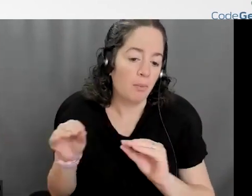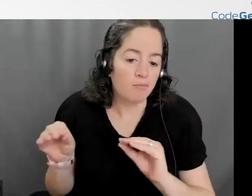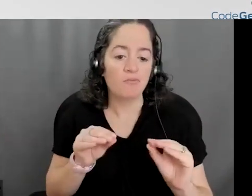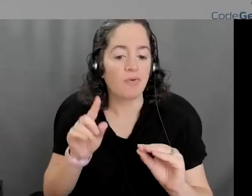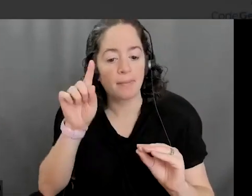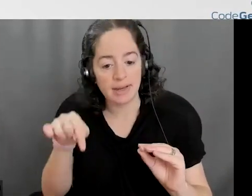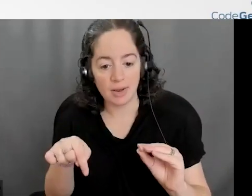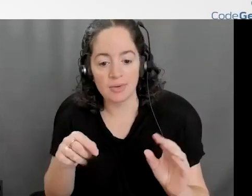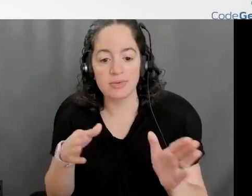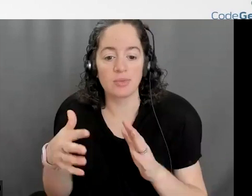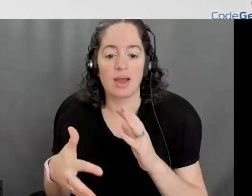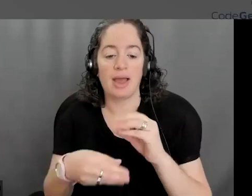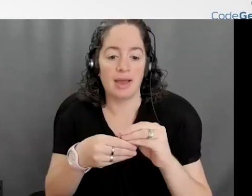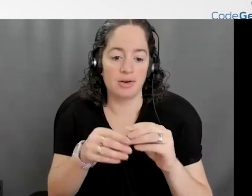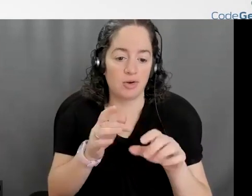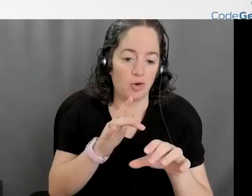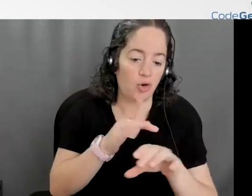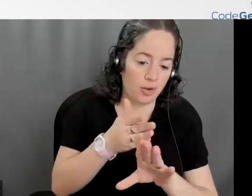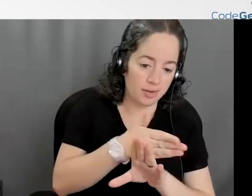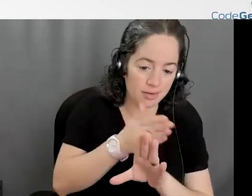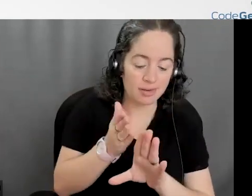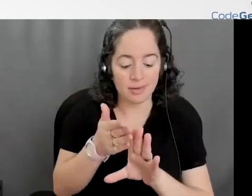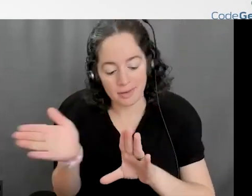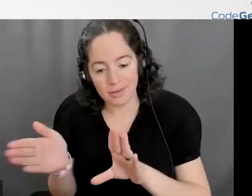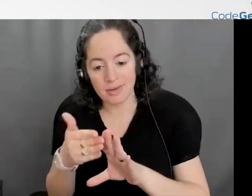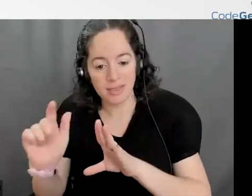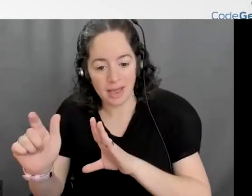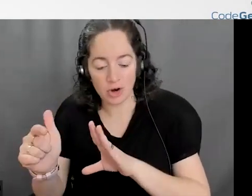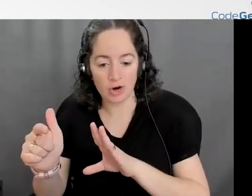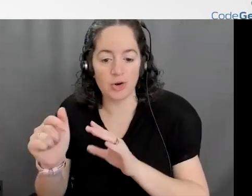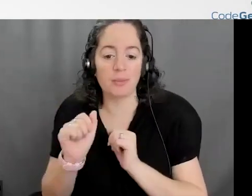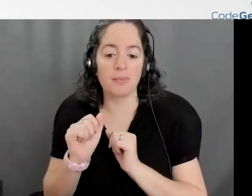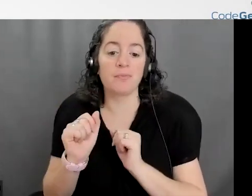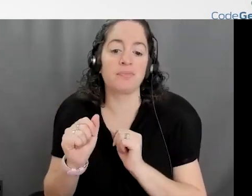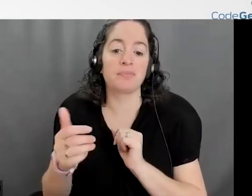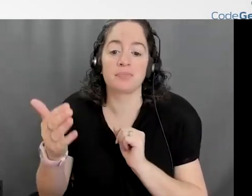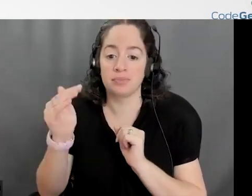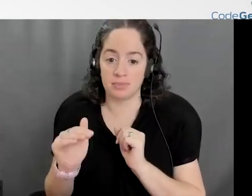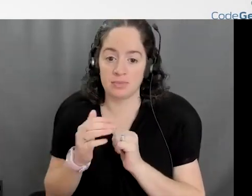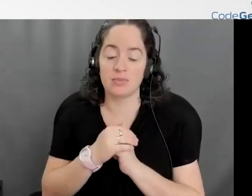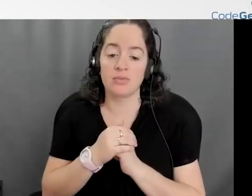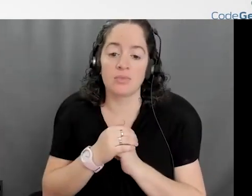We added the filters to reduce the overall content,